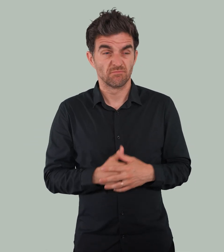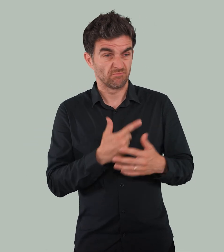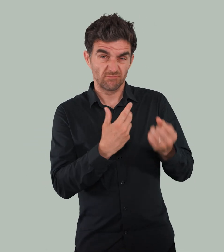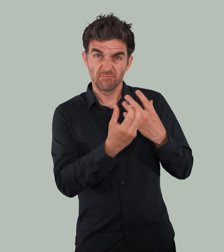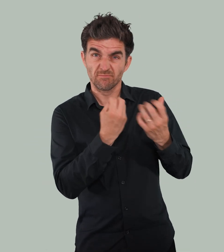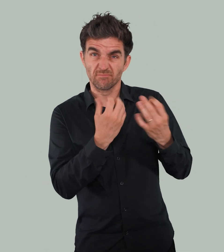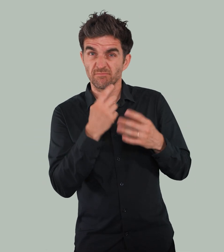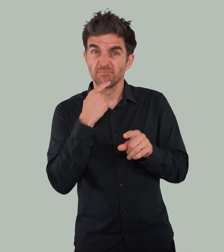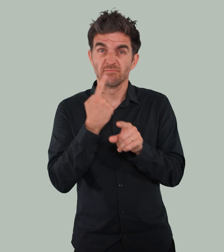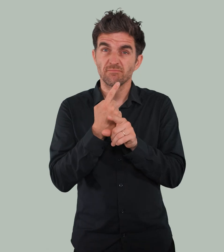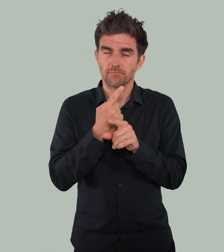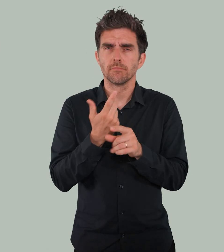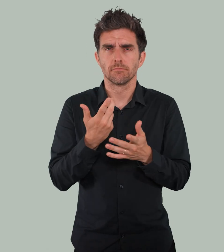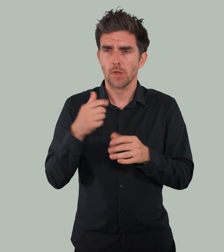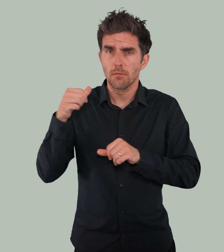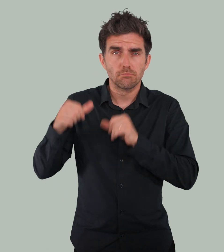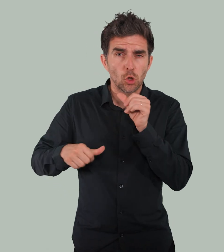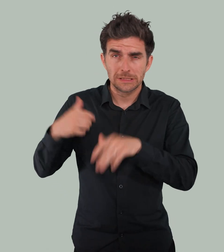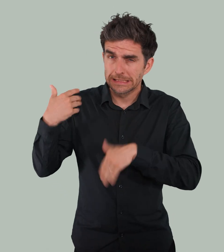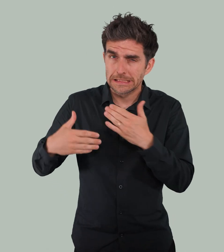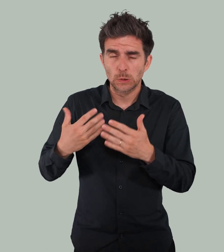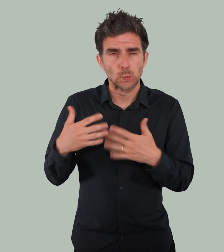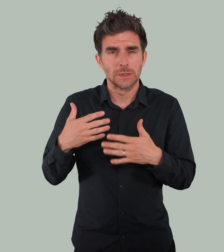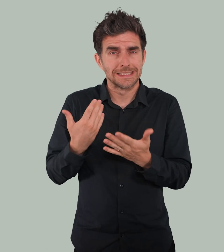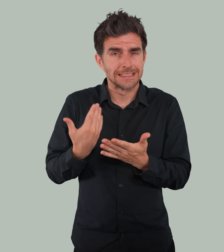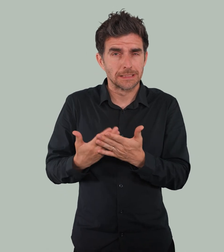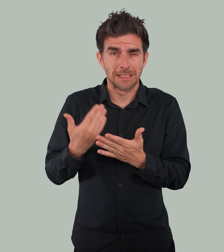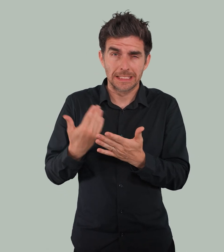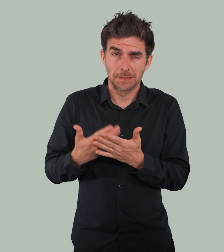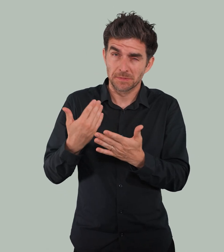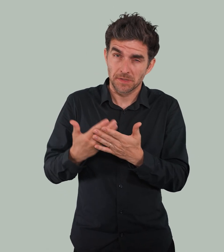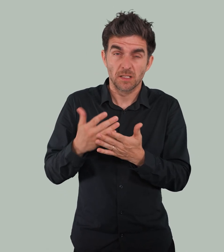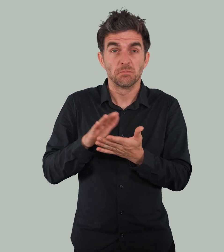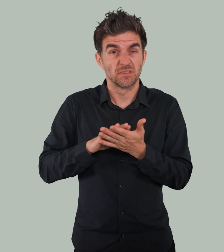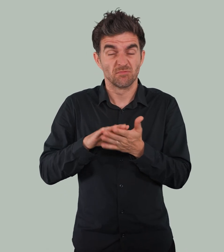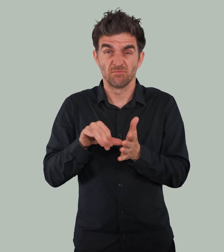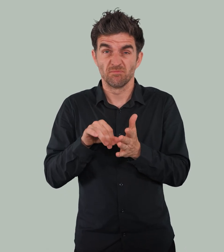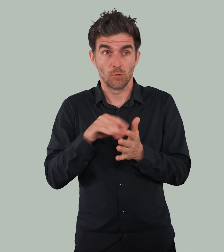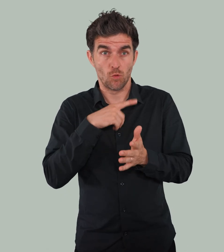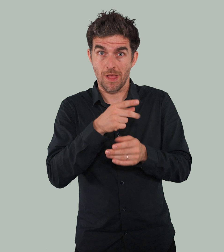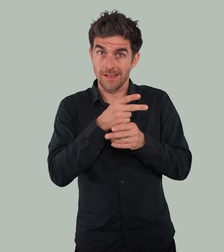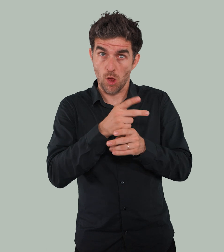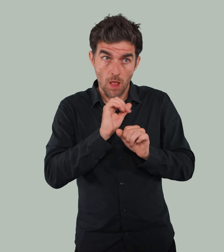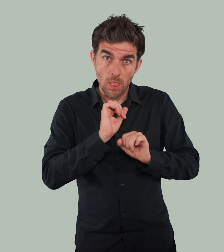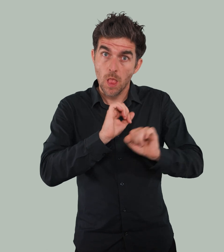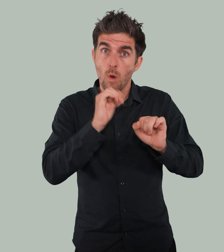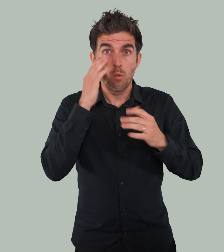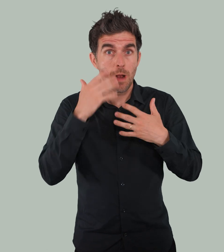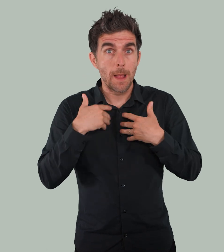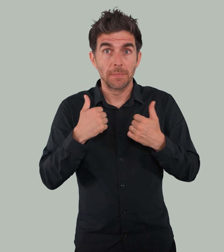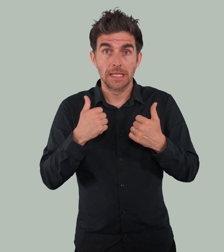Respondents suggest that the demands of the process may affect carers’ own wellbeing